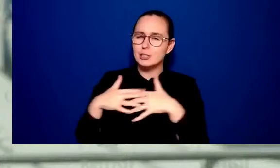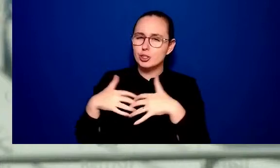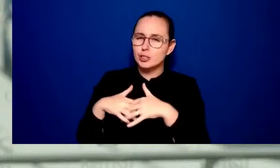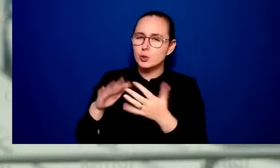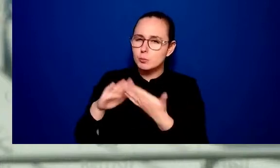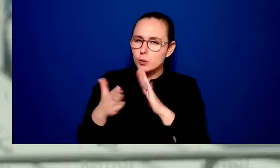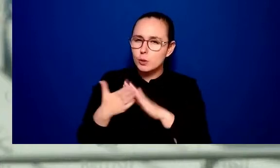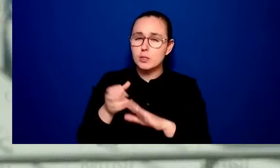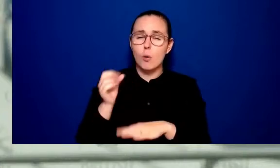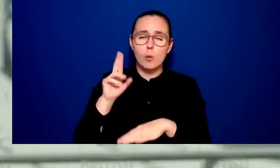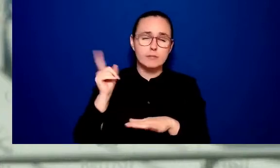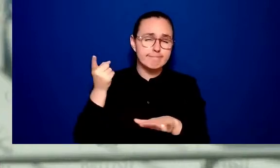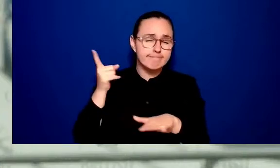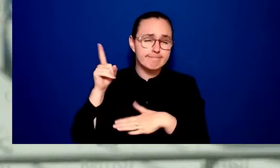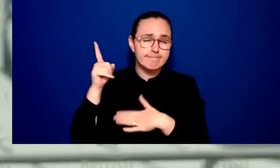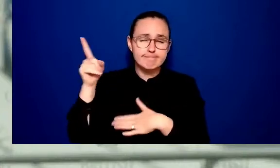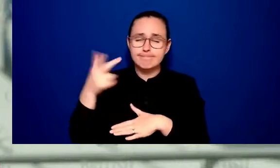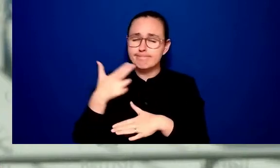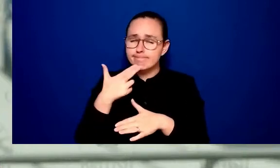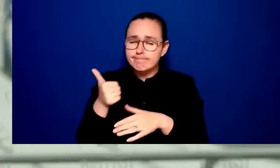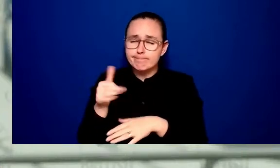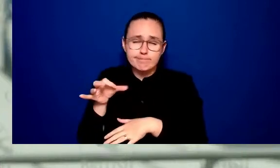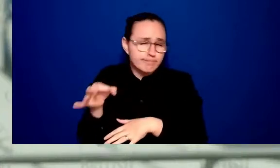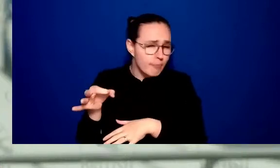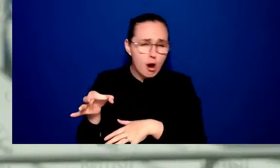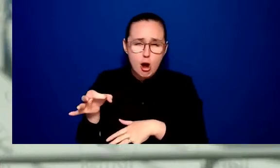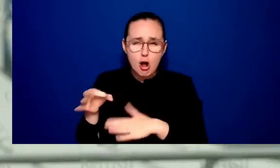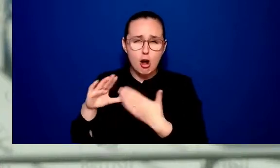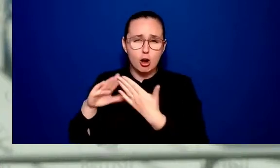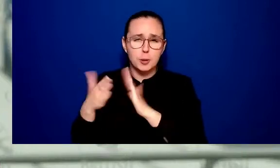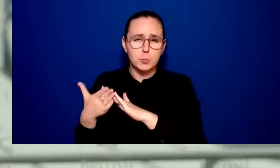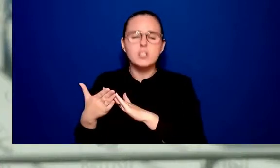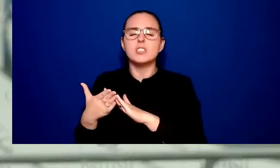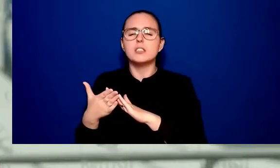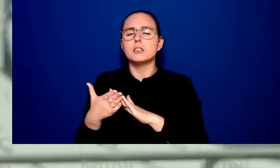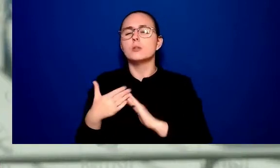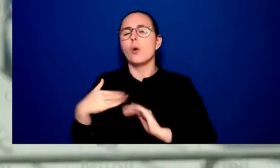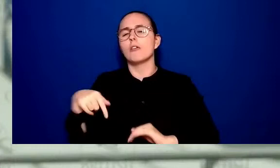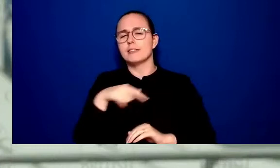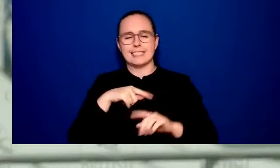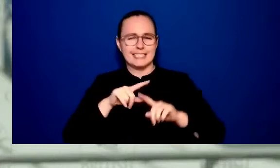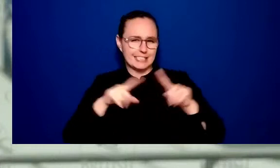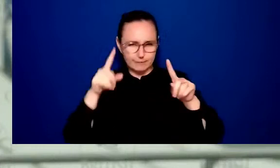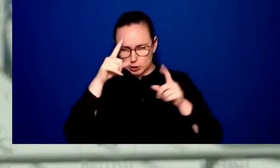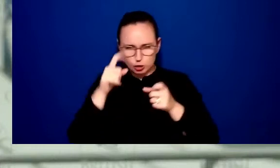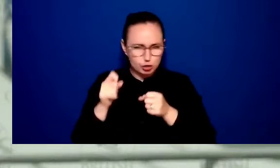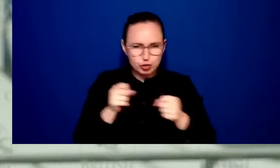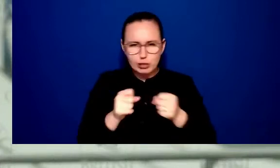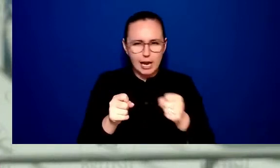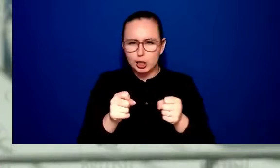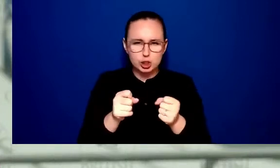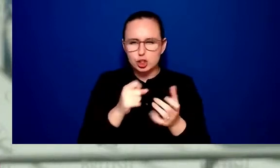be a whole variety of different approaches. There will be some pharmacies that will be involved, but also health